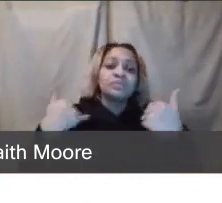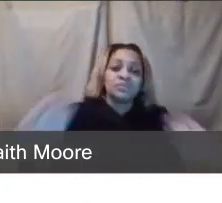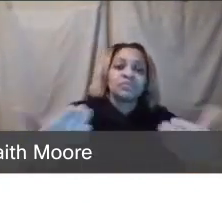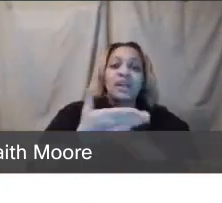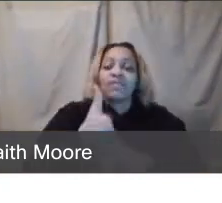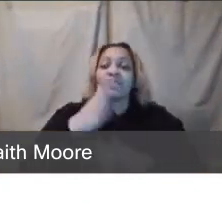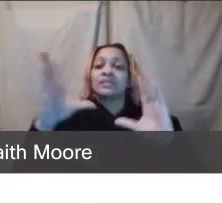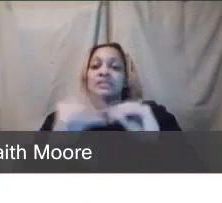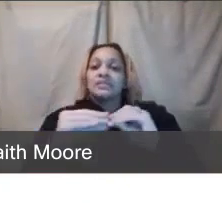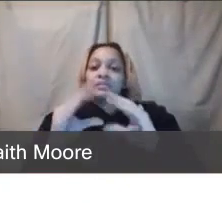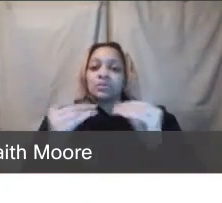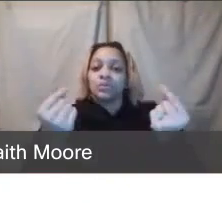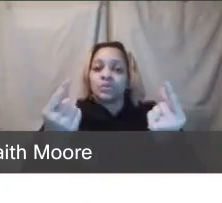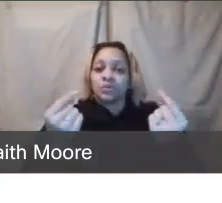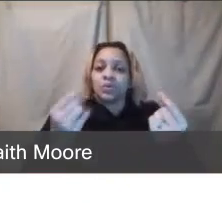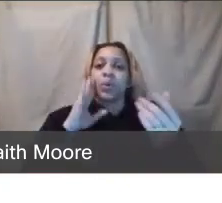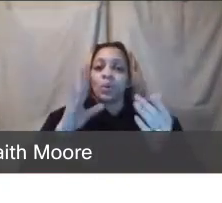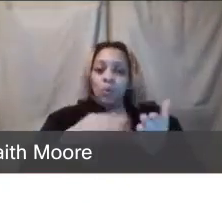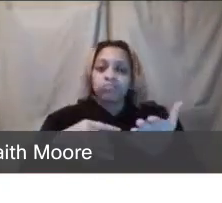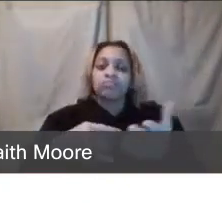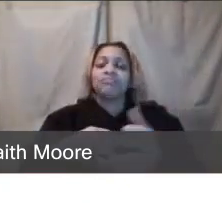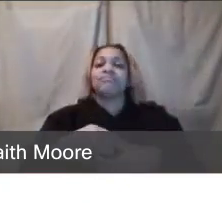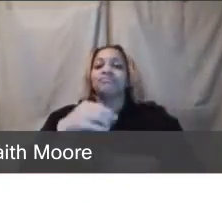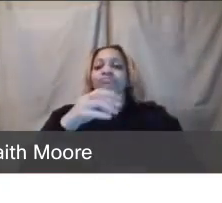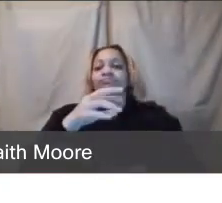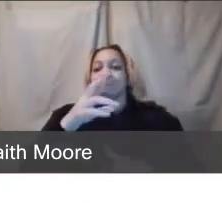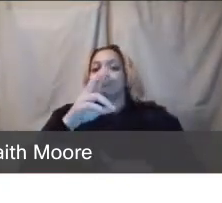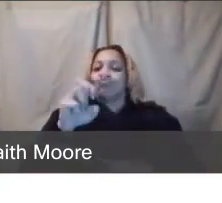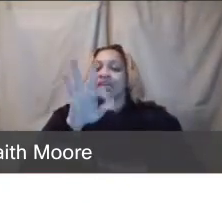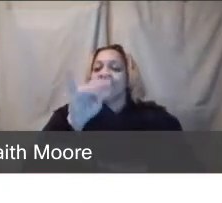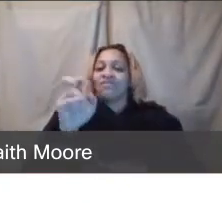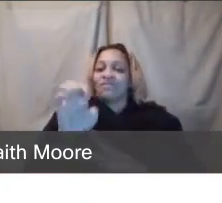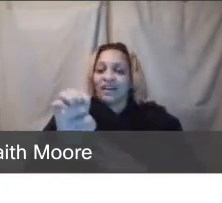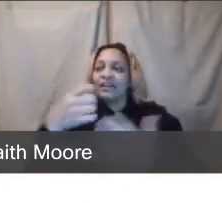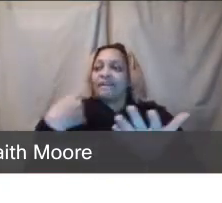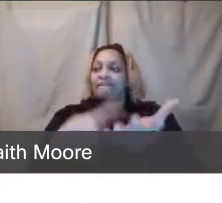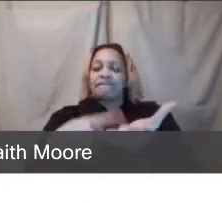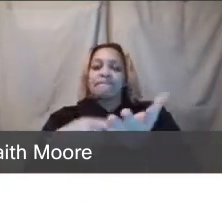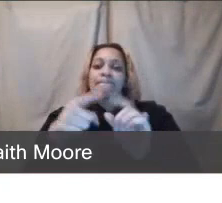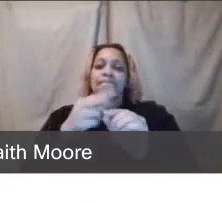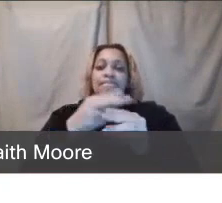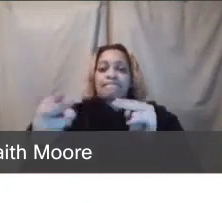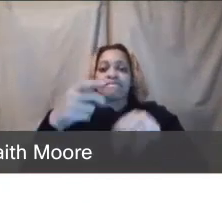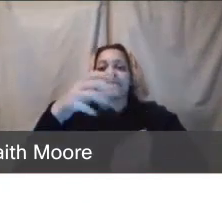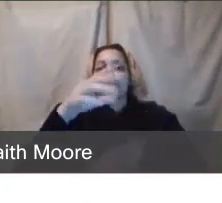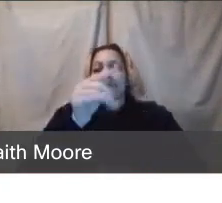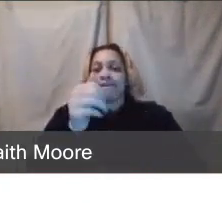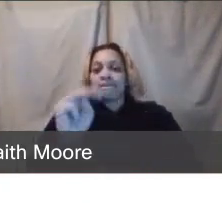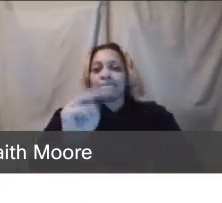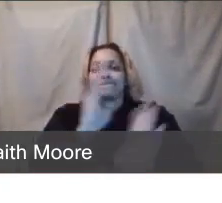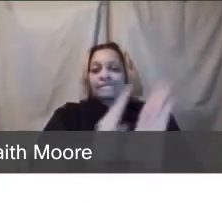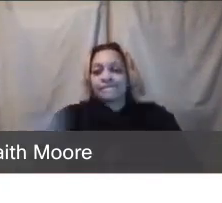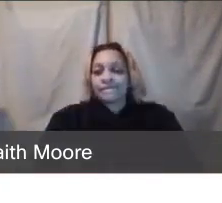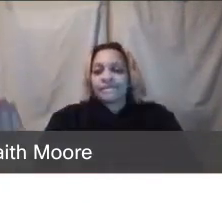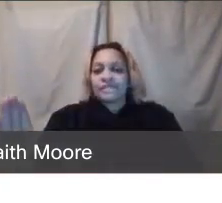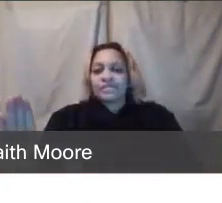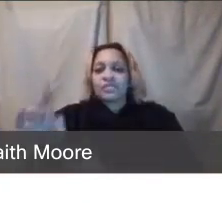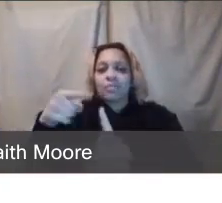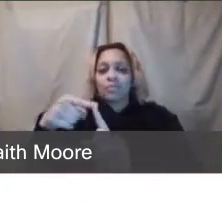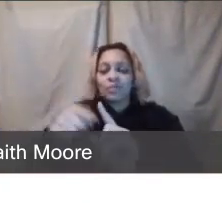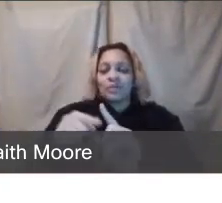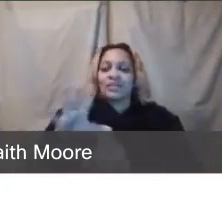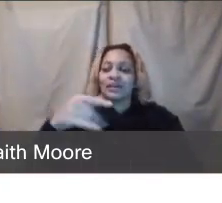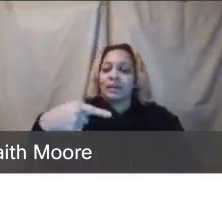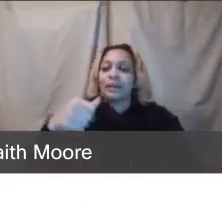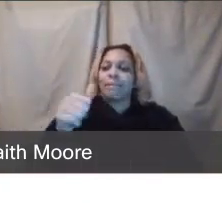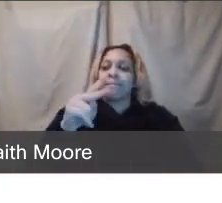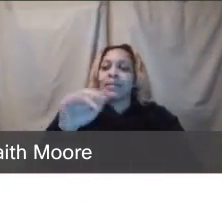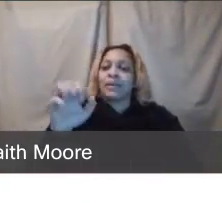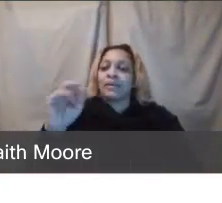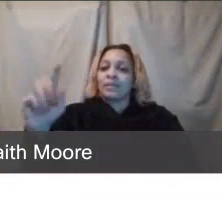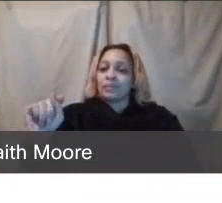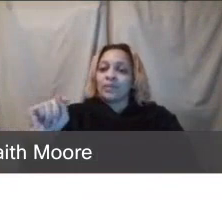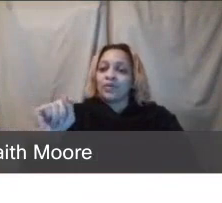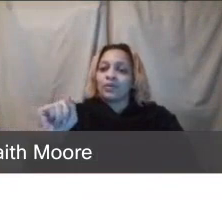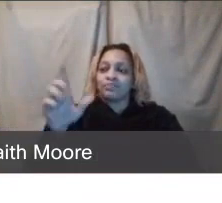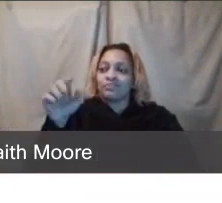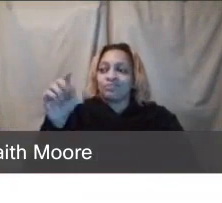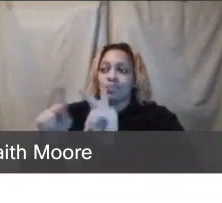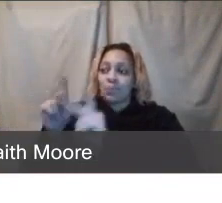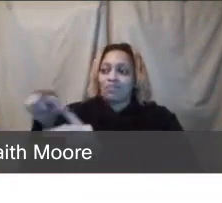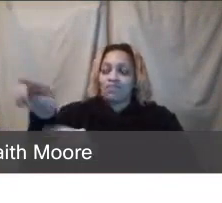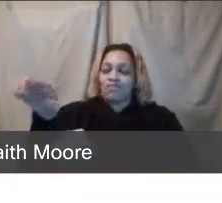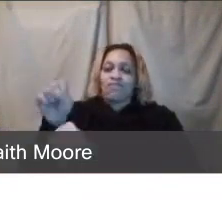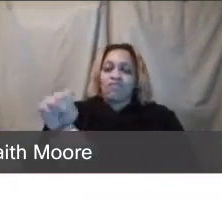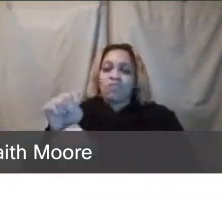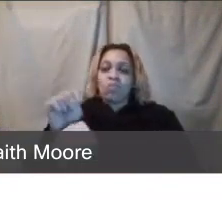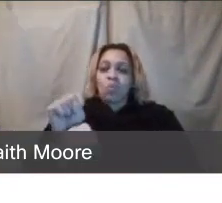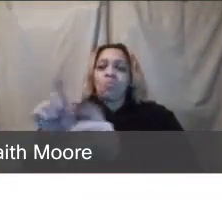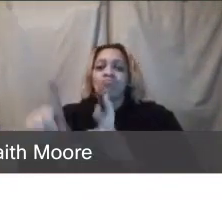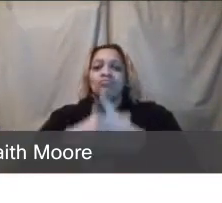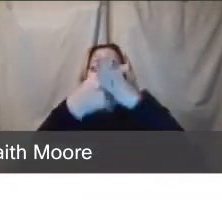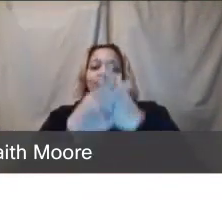we'll refine the interim plan that is that short term plan that will be implement installed by the pavement paving crew and get that into the pipeline for scheduling via additional federal stakeholder